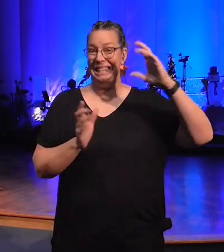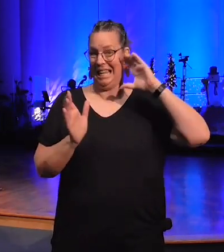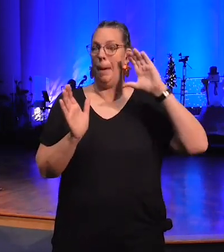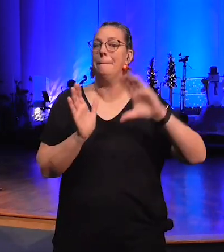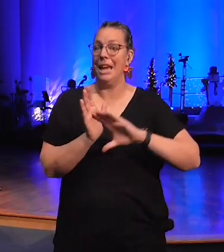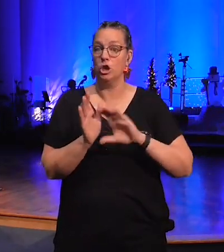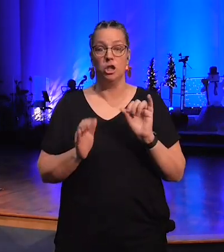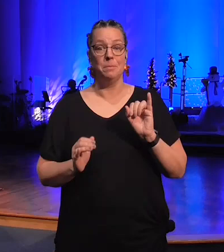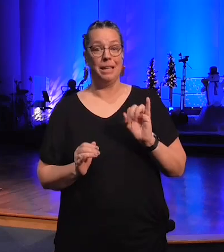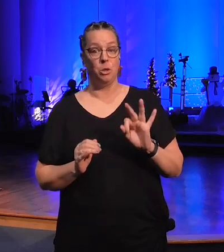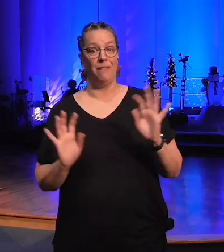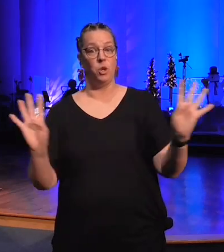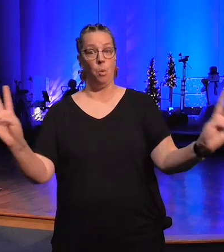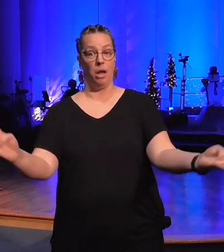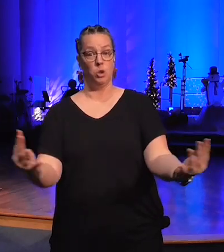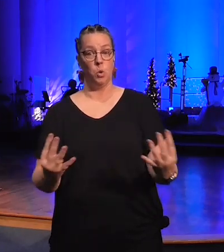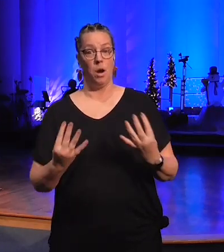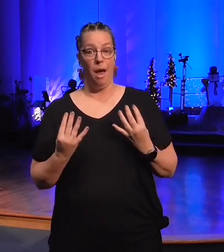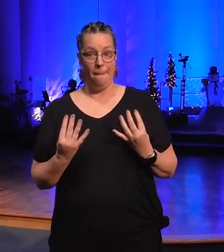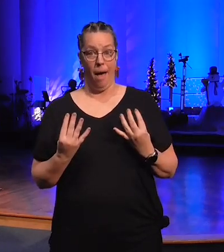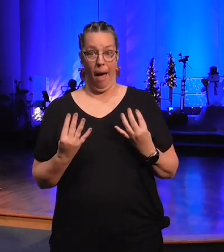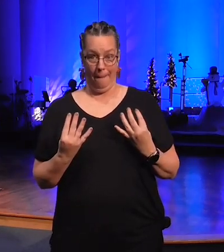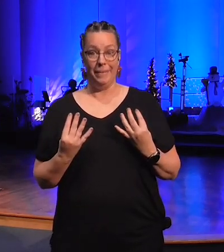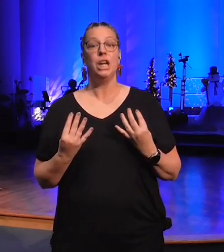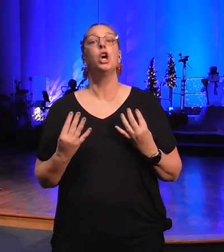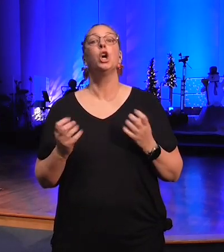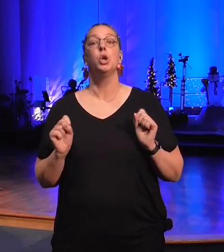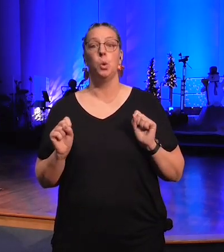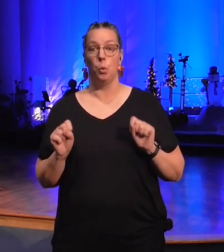that it will be up on these screens so you can see all of the pictures but if